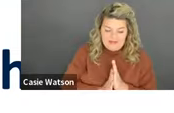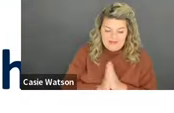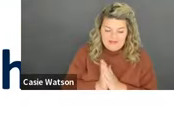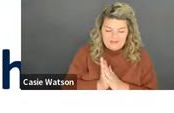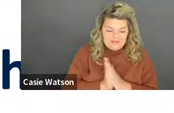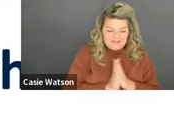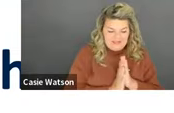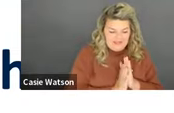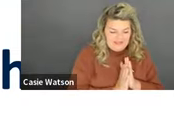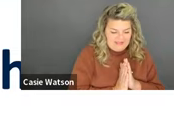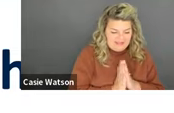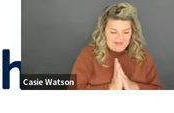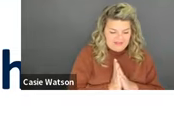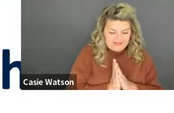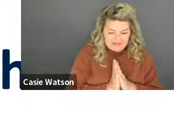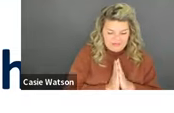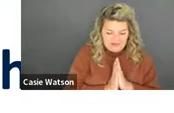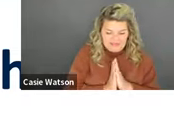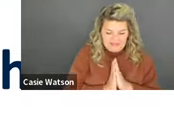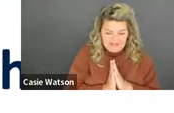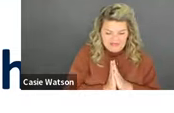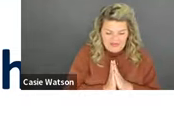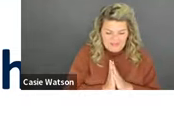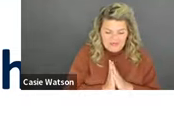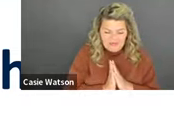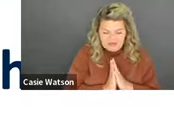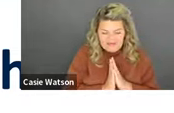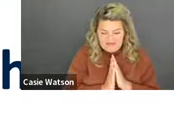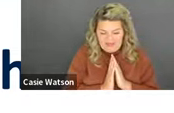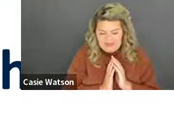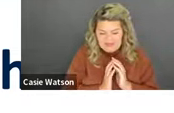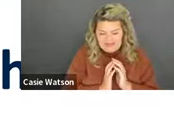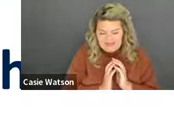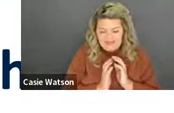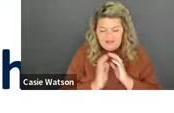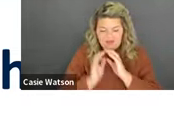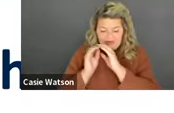Okay, yes, we're seeing some answers rolling here. A lot of people are saying A and D,